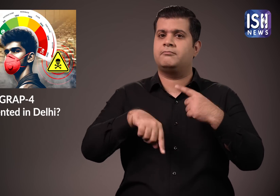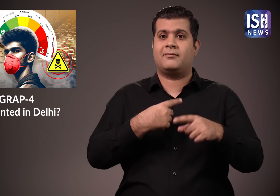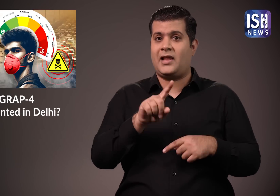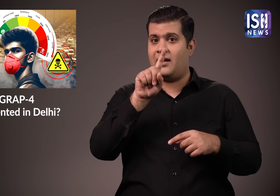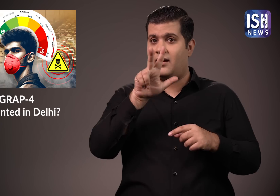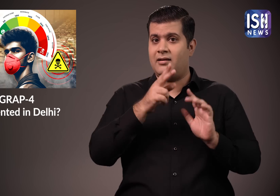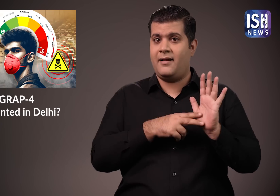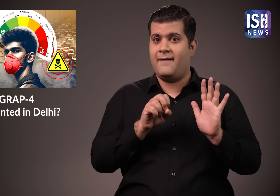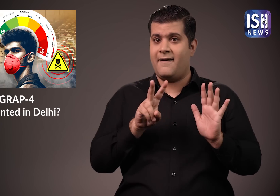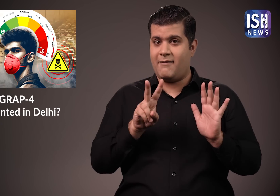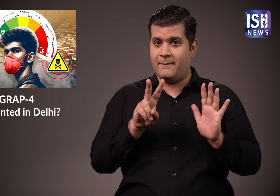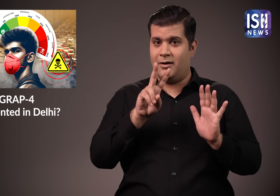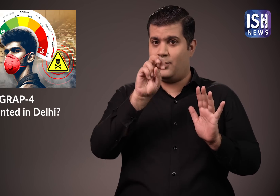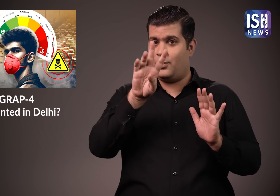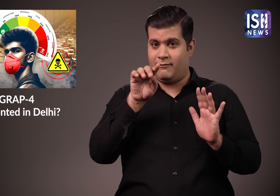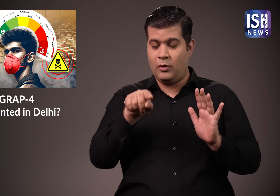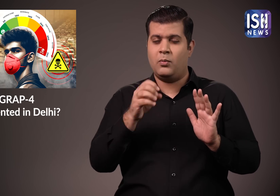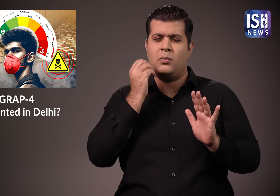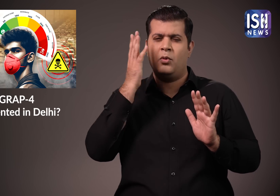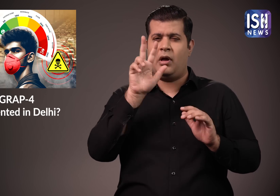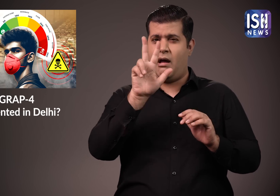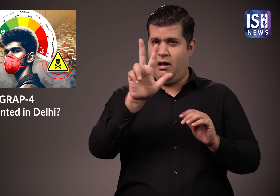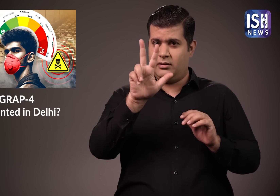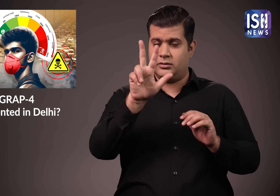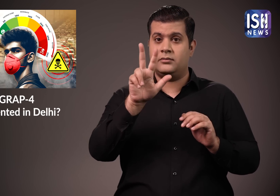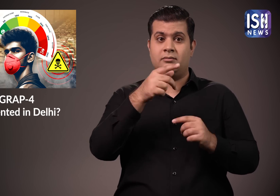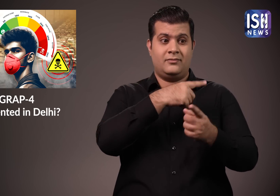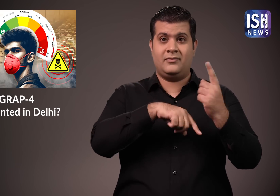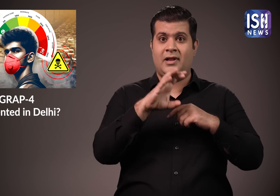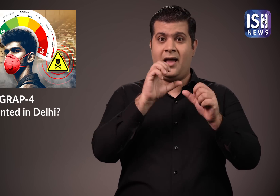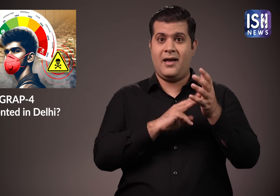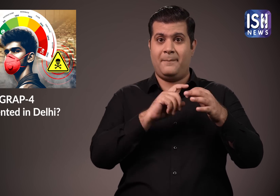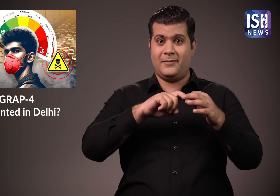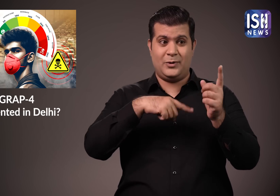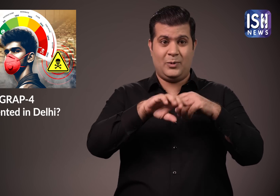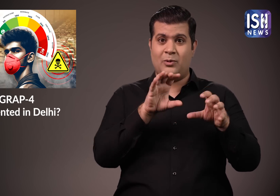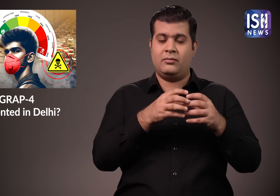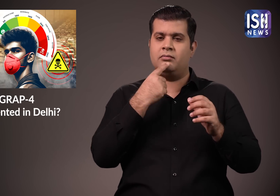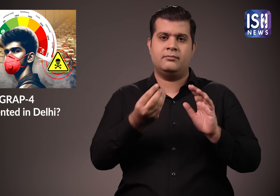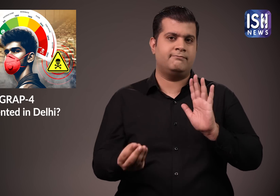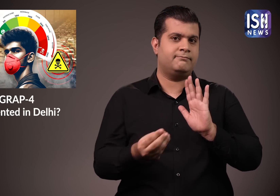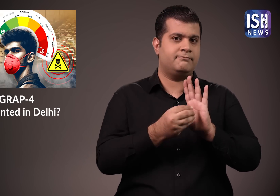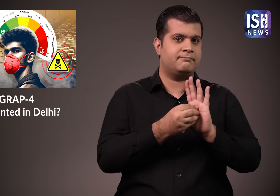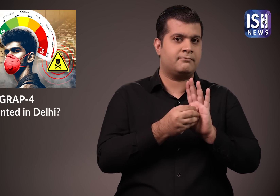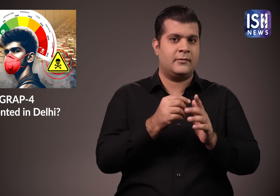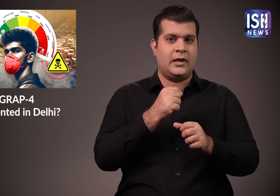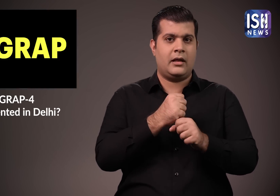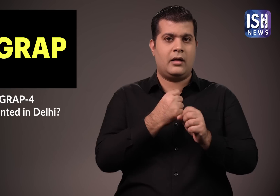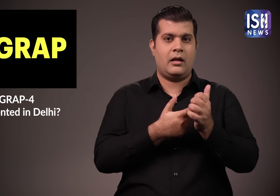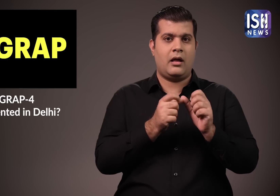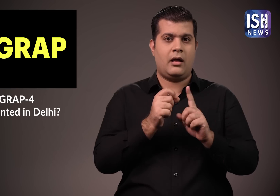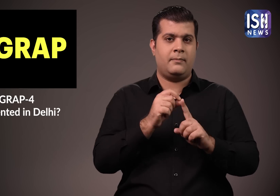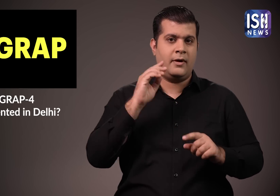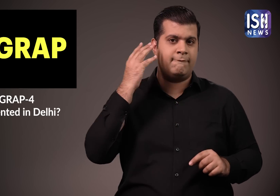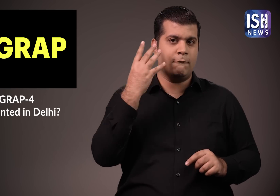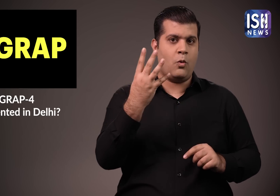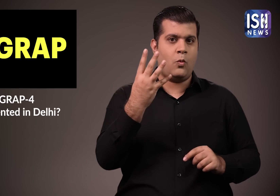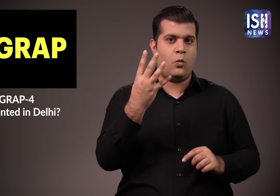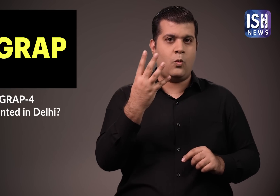Later, on 18th November 2024 at 8 am, the CAQM imposed GRAP-Stage 4.